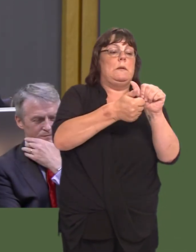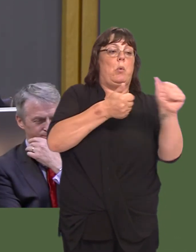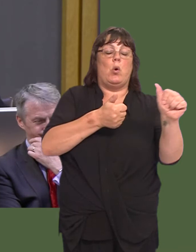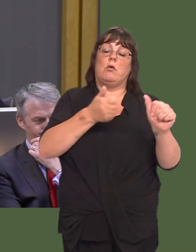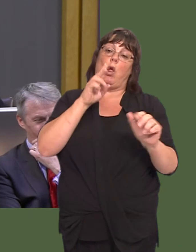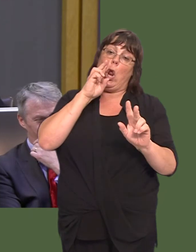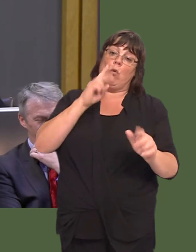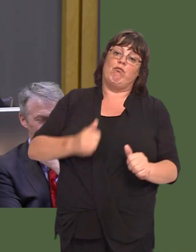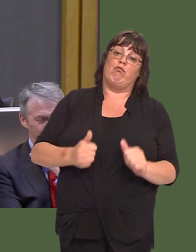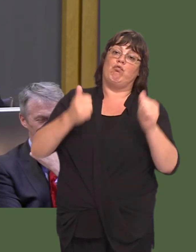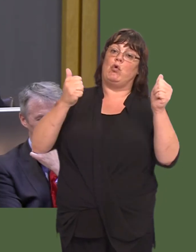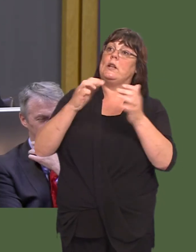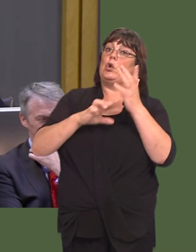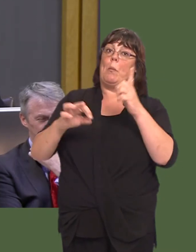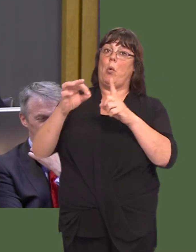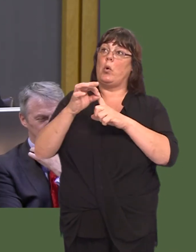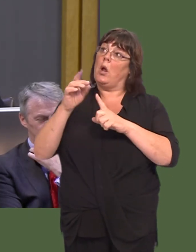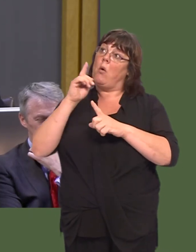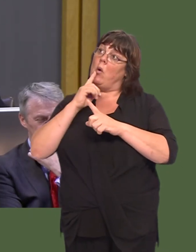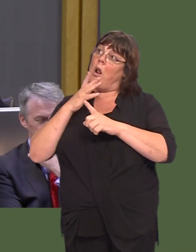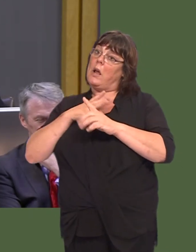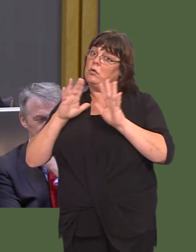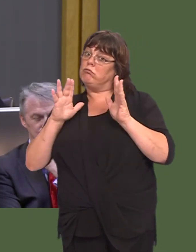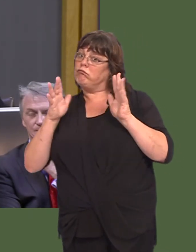moment, First Minister, and I wonder if you would join me in paying tribute to all of